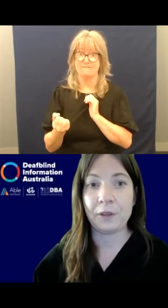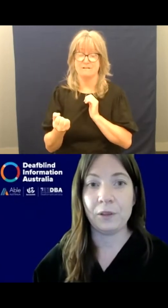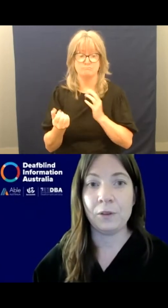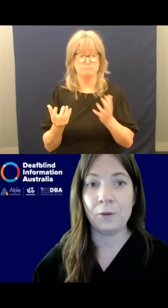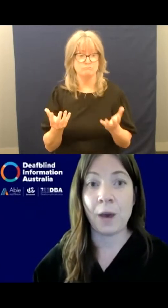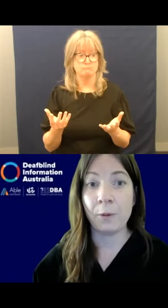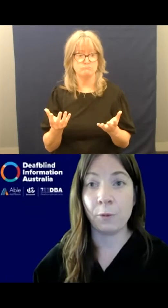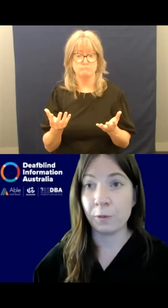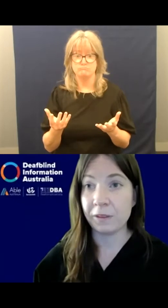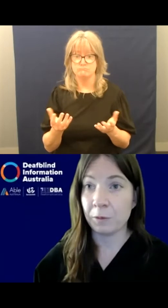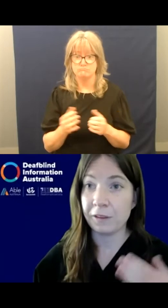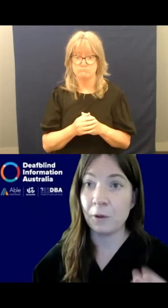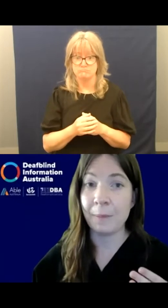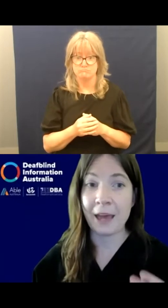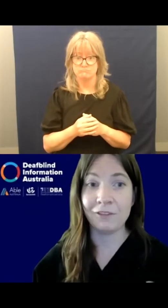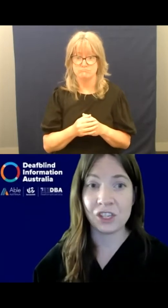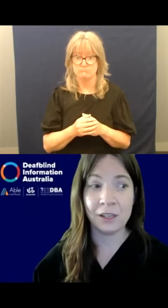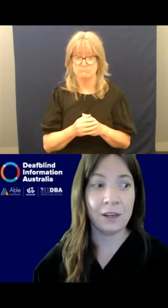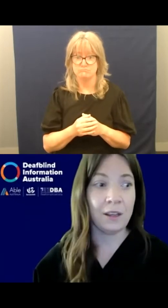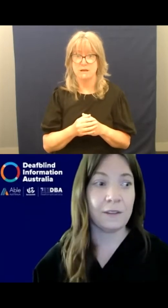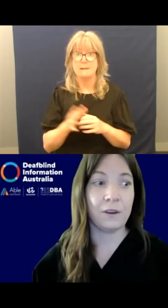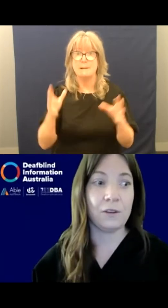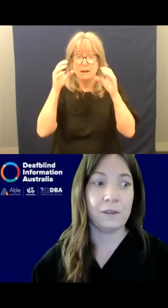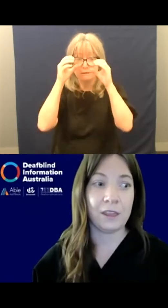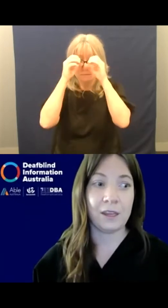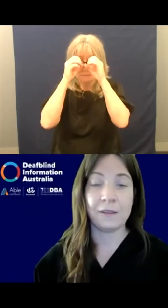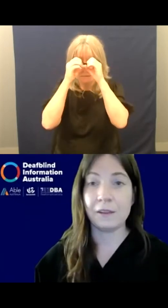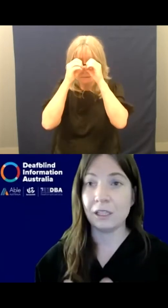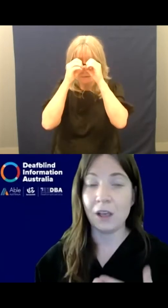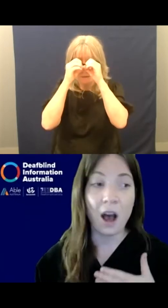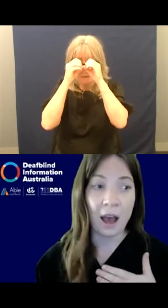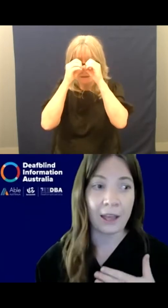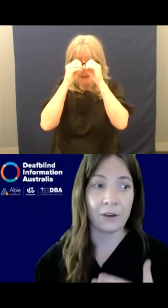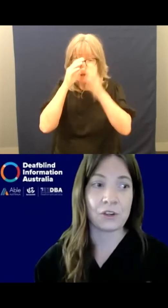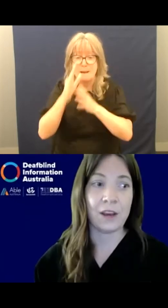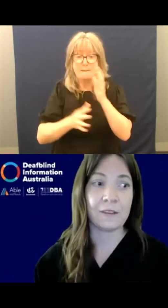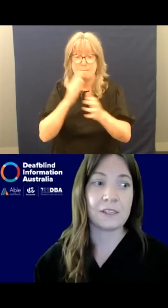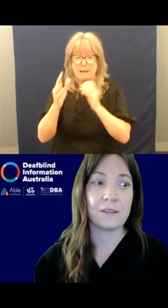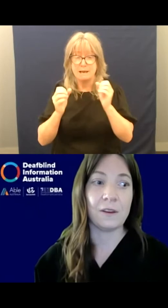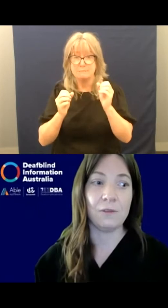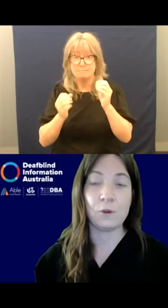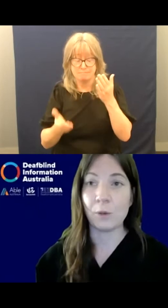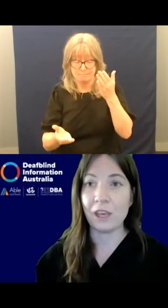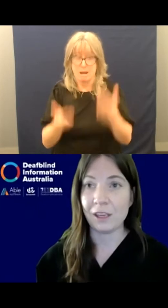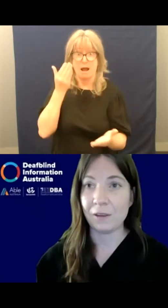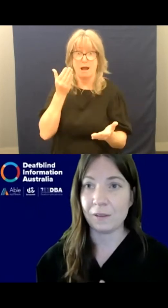You might work with someone with a small amount of vision, so using things that are really high contrast. So if you are doing weaving using